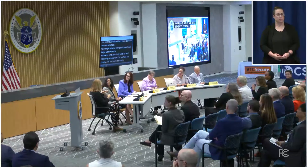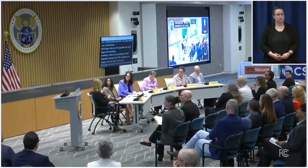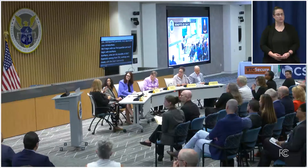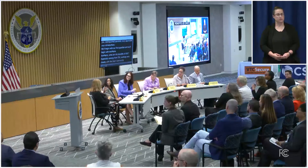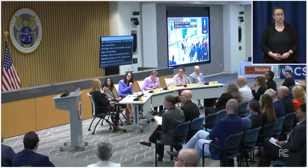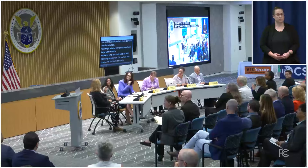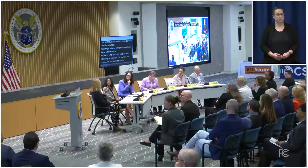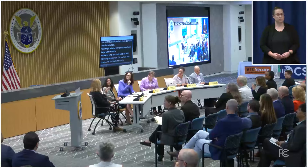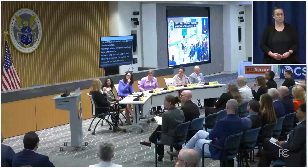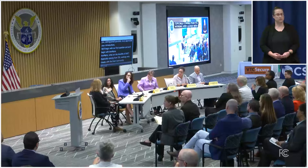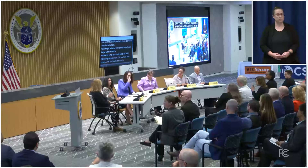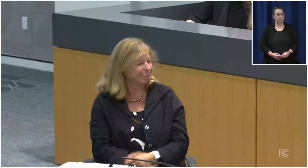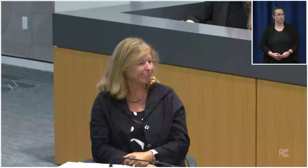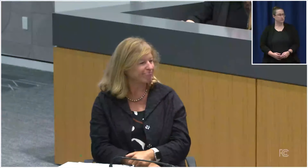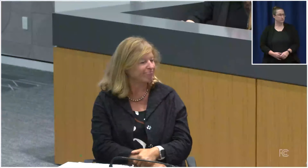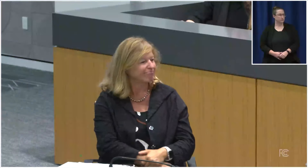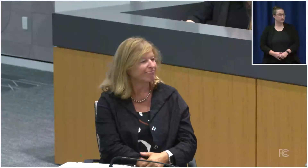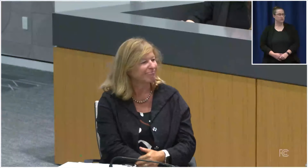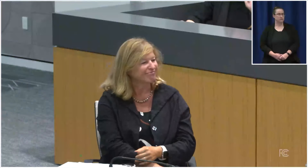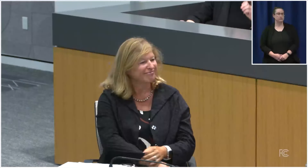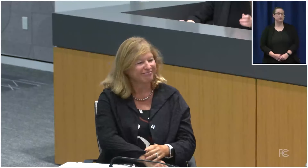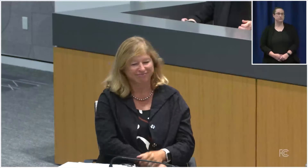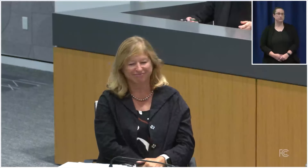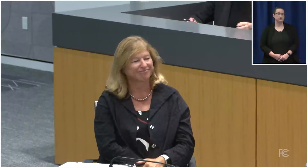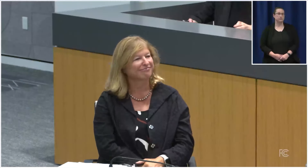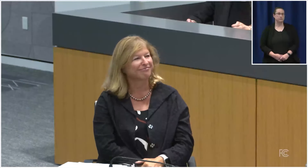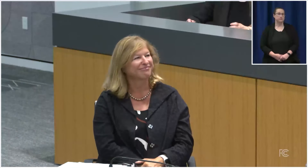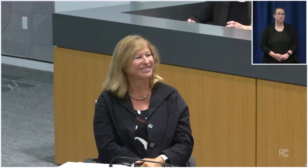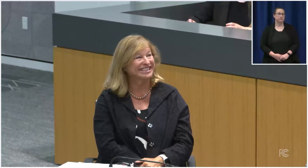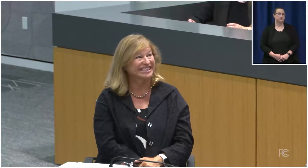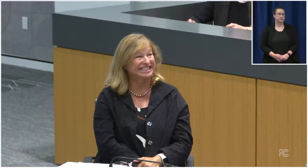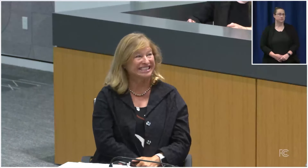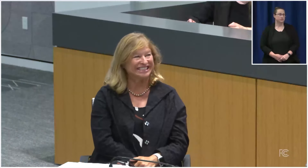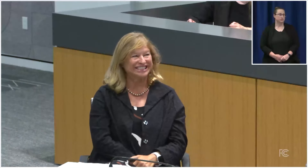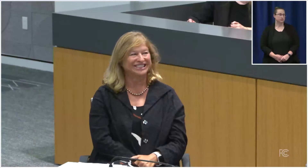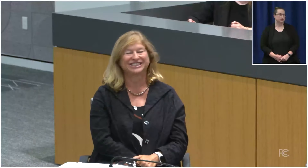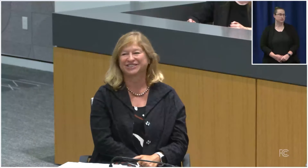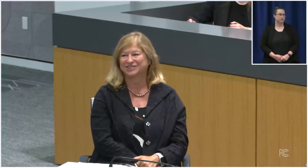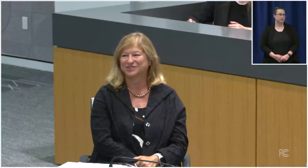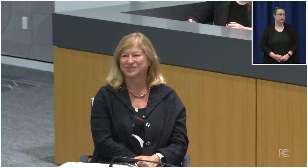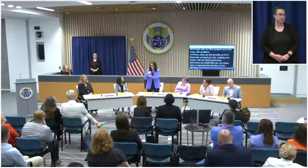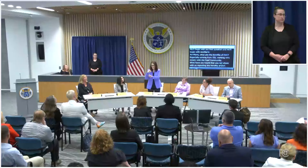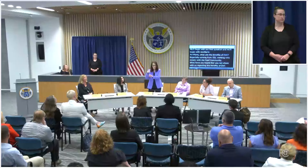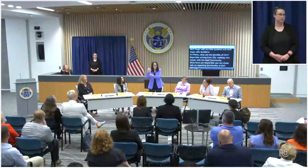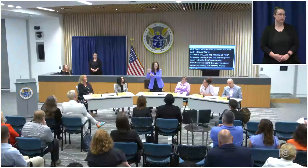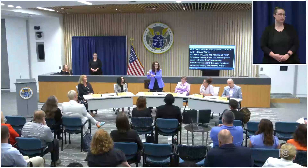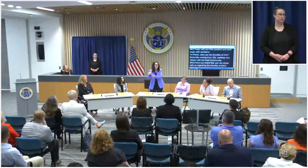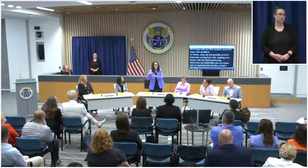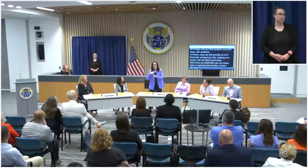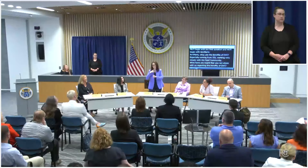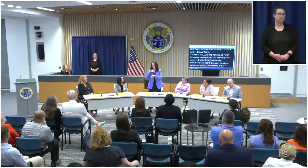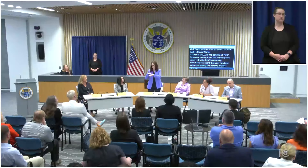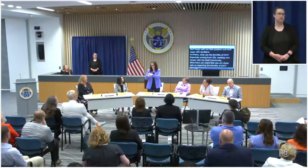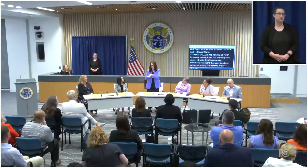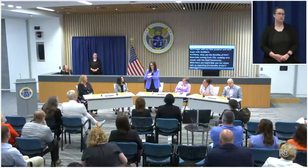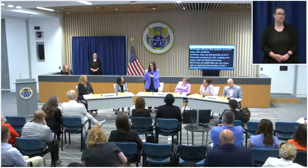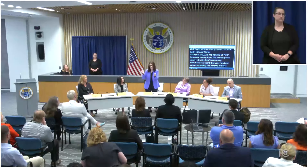ANNMARIE, WHAT ARE THE BENEFITS OF DVC? ESPECIALLY COMING FROM TDI, WORKING VERY CLOSELY WITH